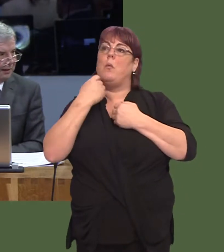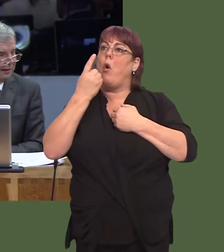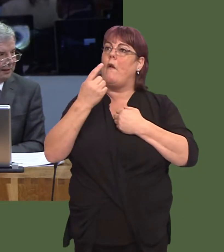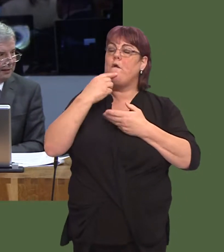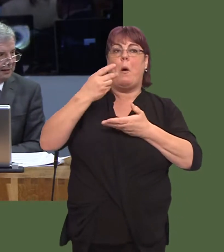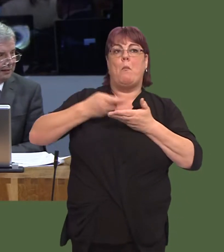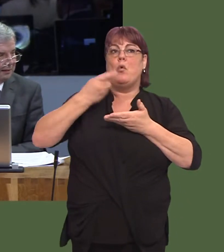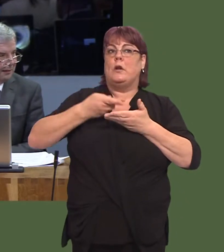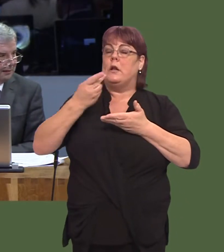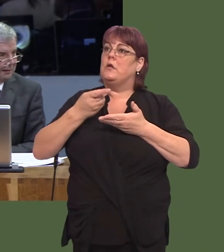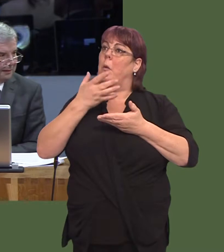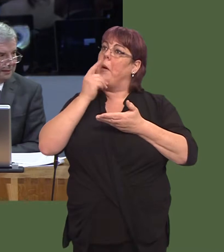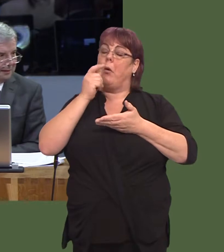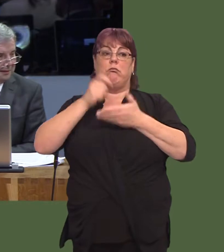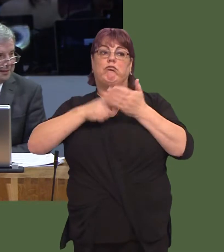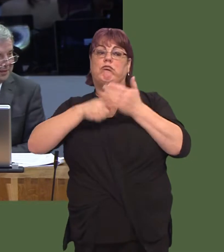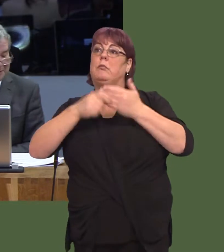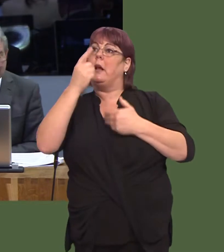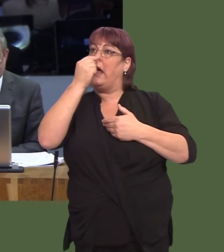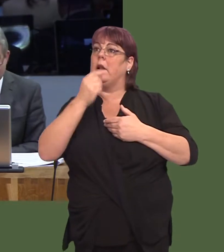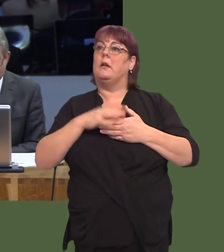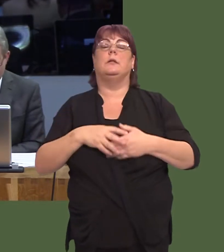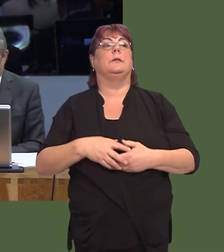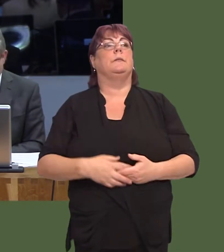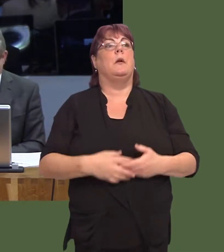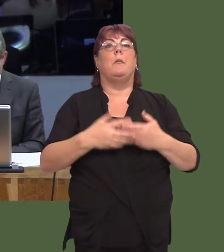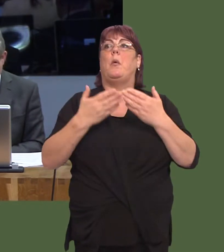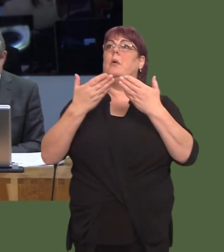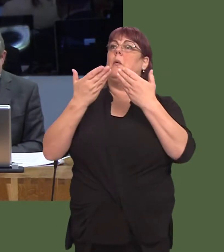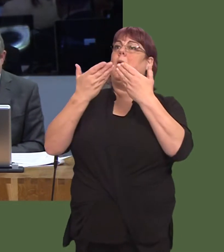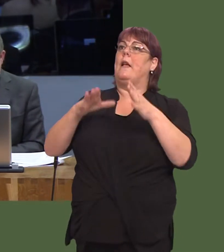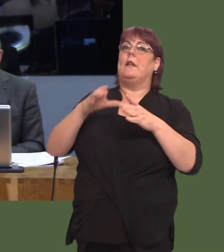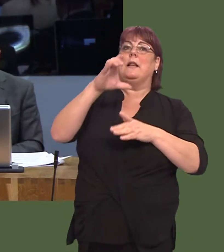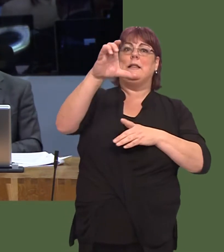But as we leave the common agricultural policy, which has never given any support to horticulture